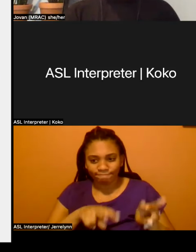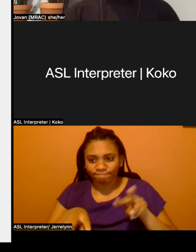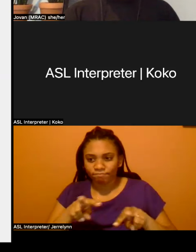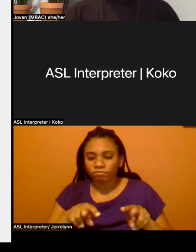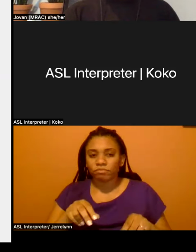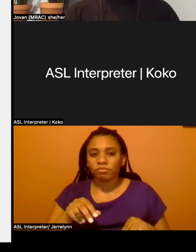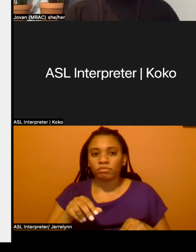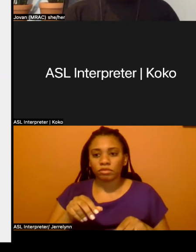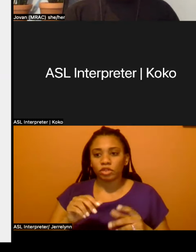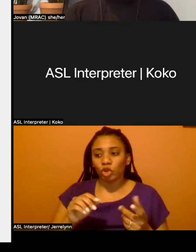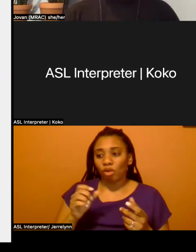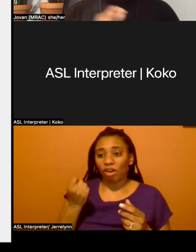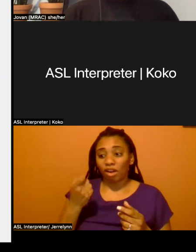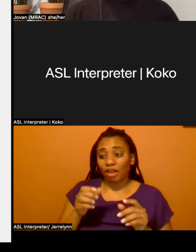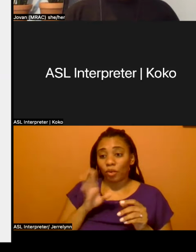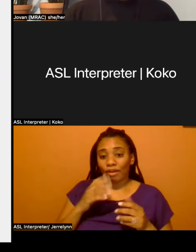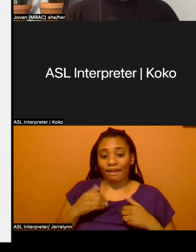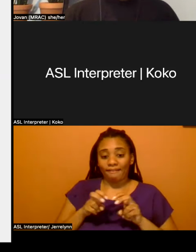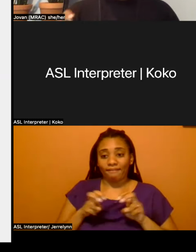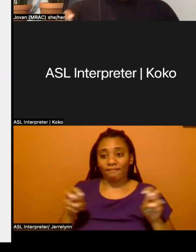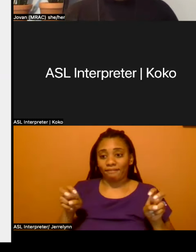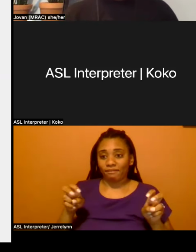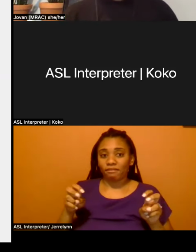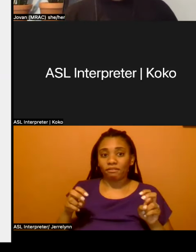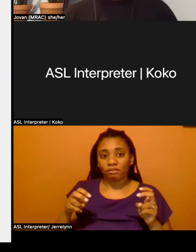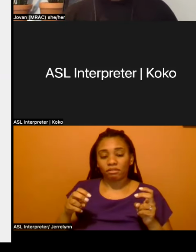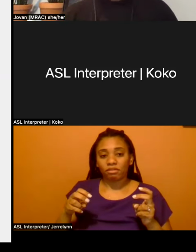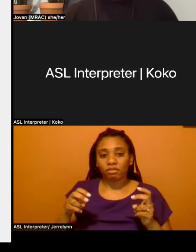each submission for eligibility only.